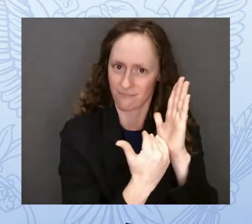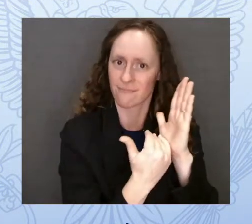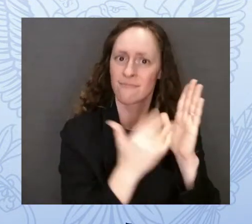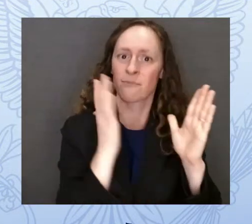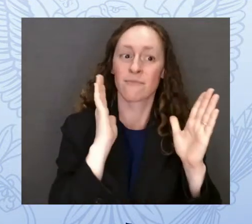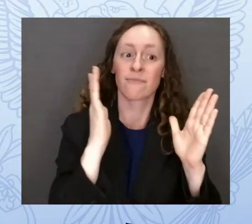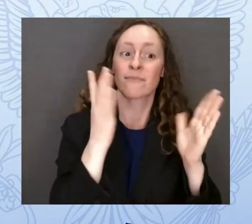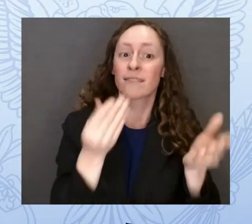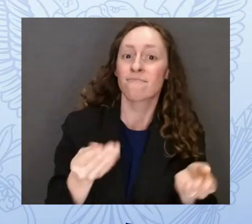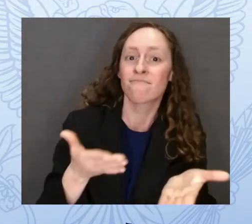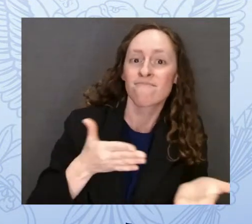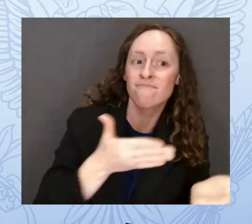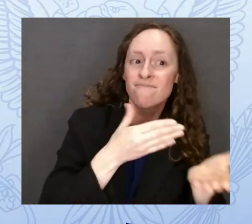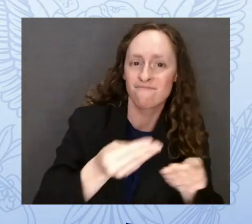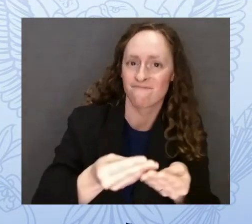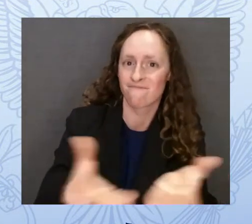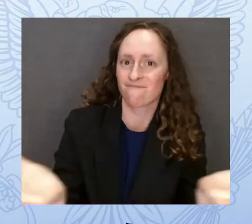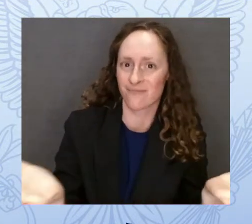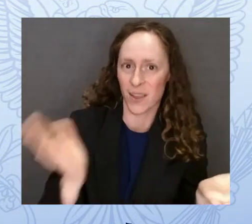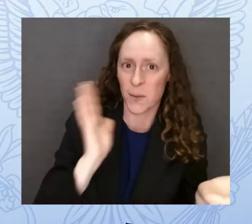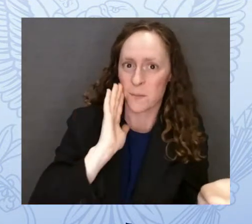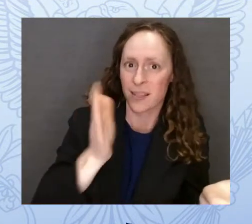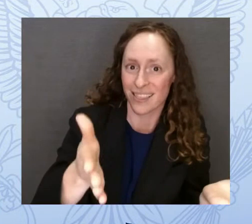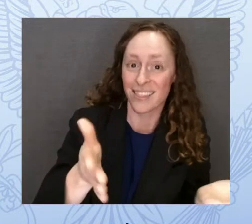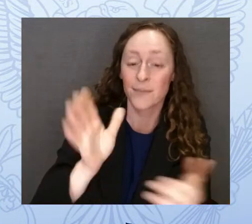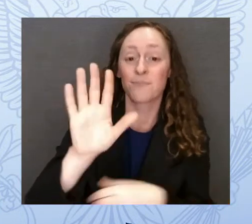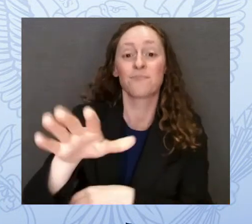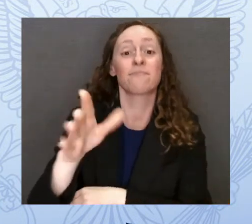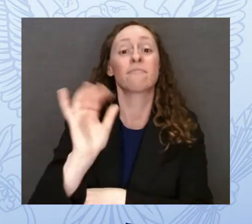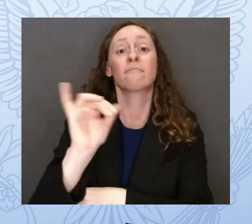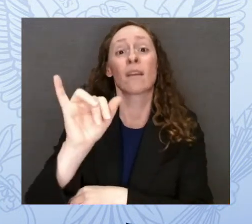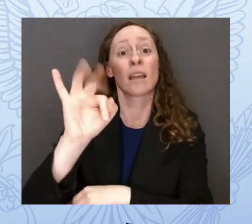Tomorrow night, guests will walk across the South Lawn